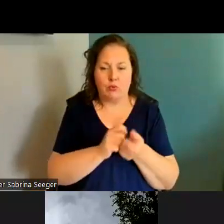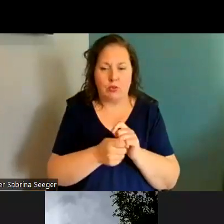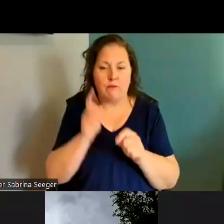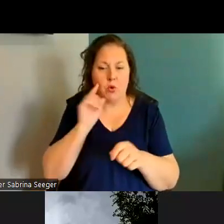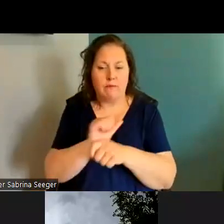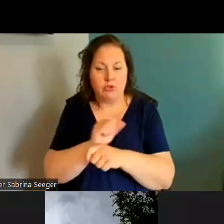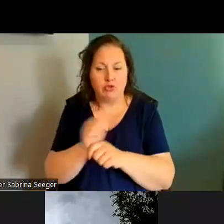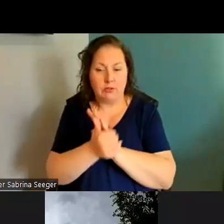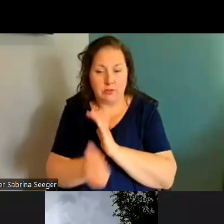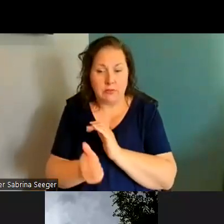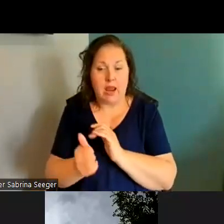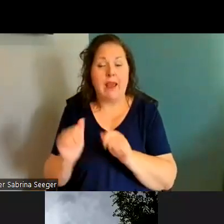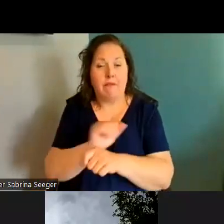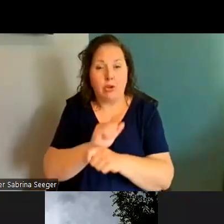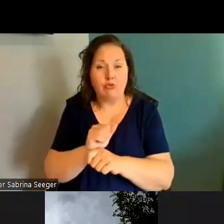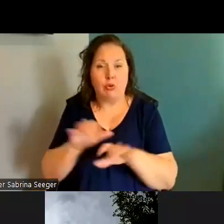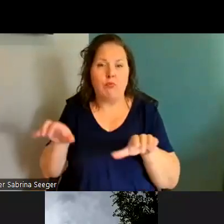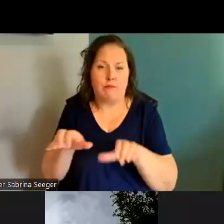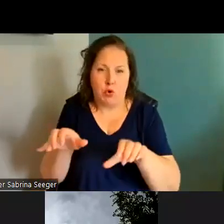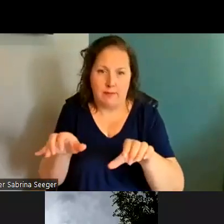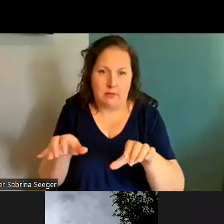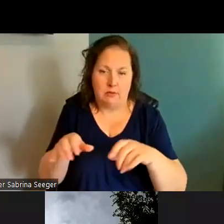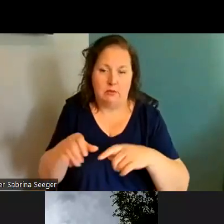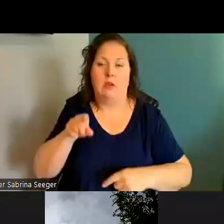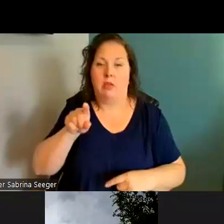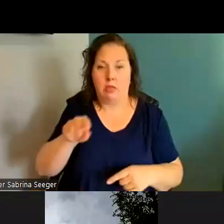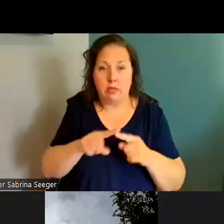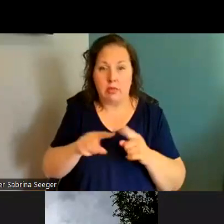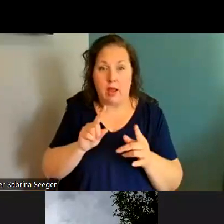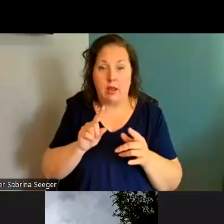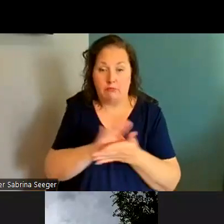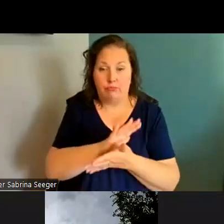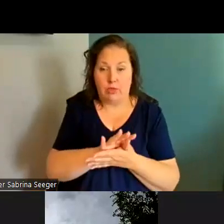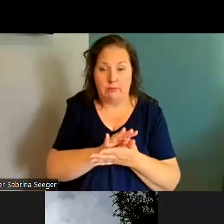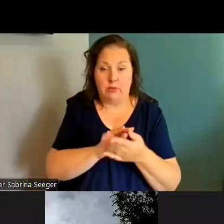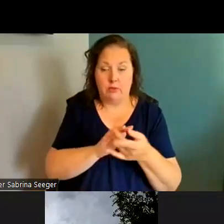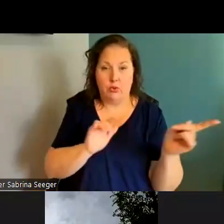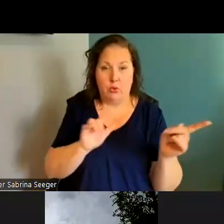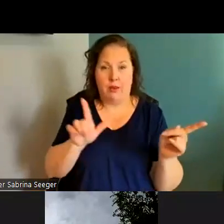functional performance. It's a document that was released to LEAs in December.